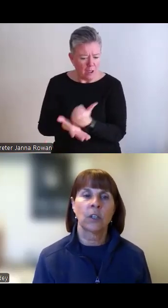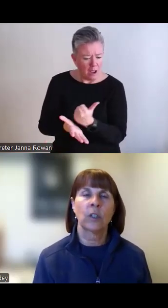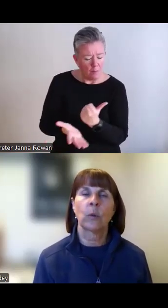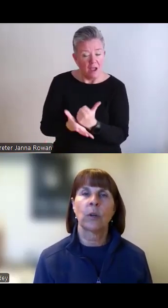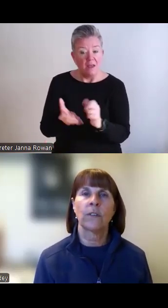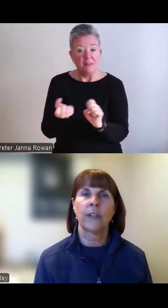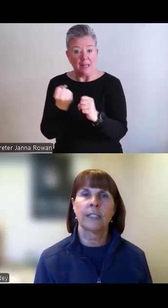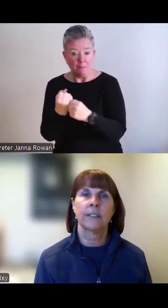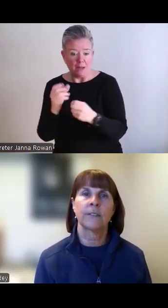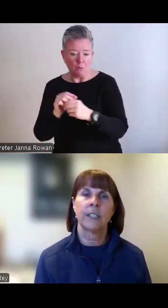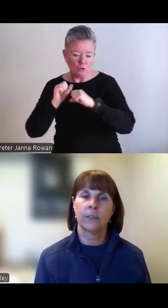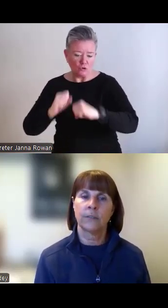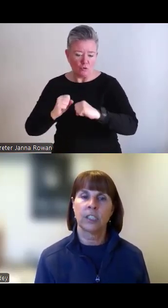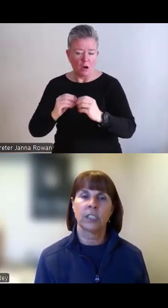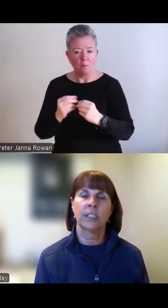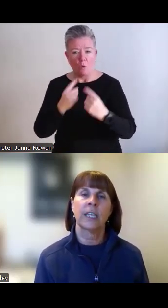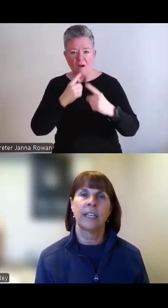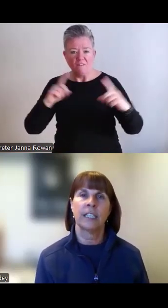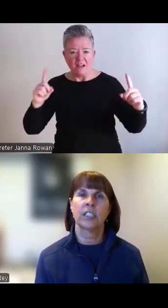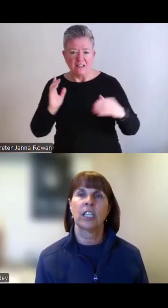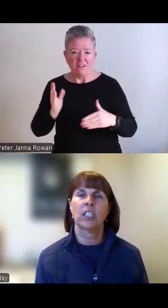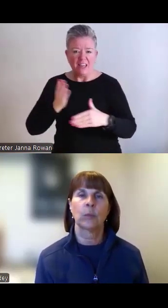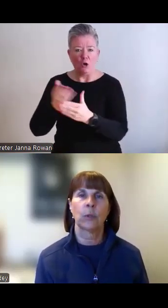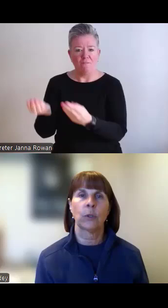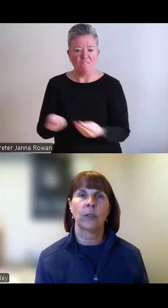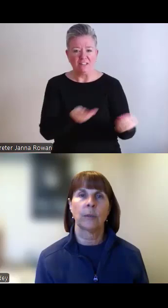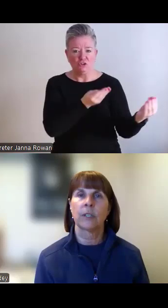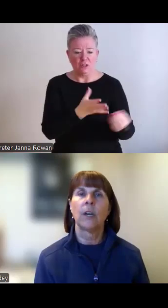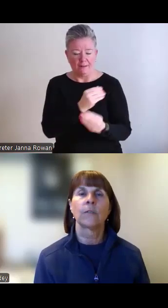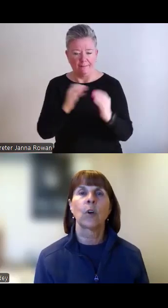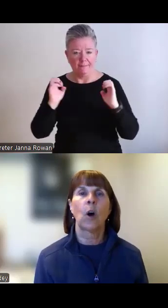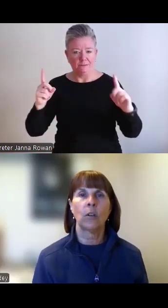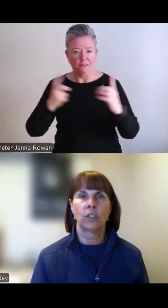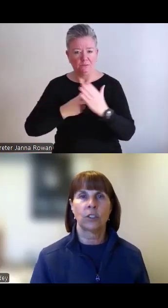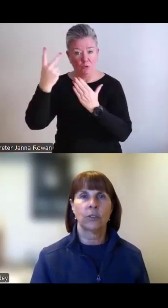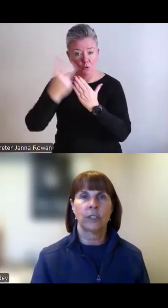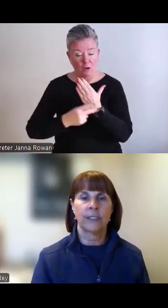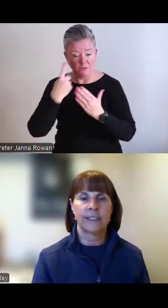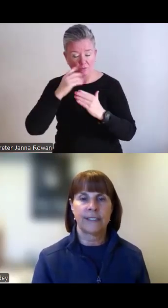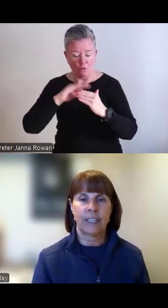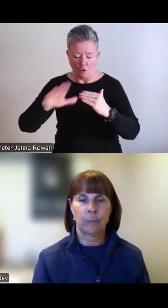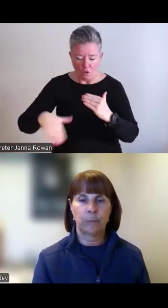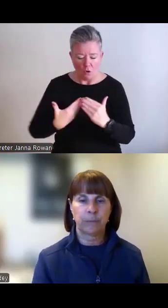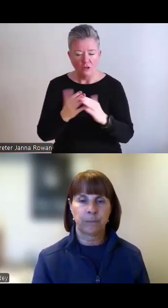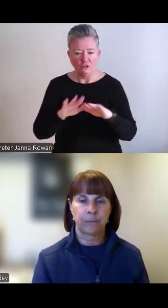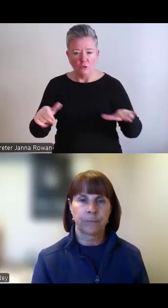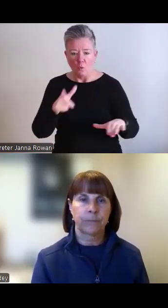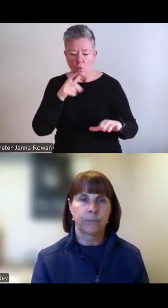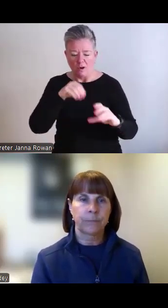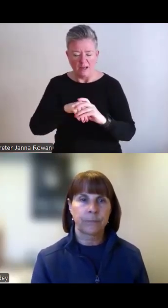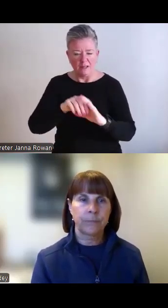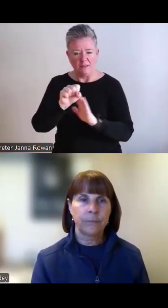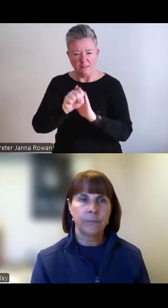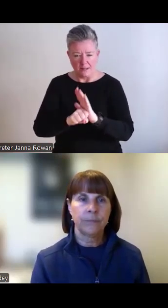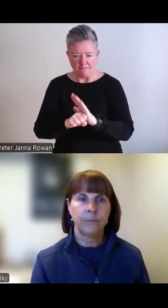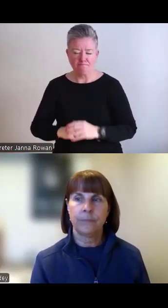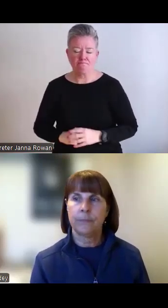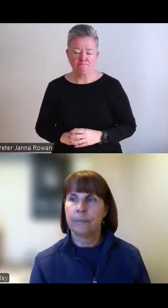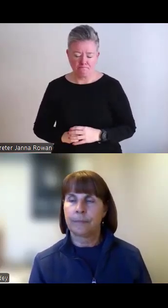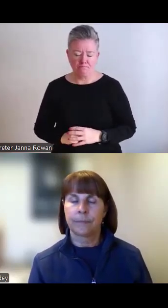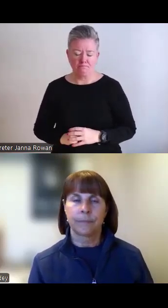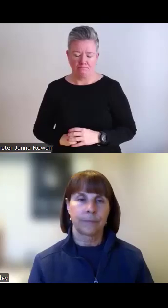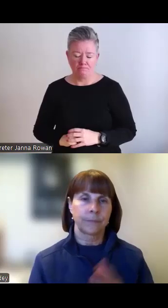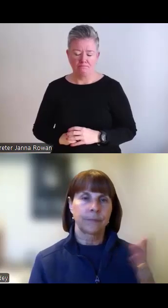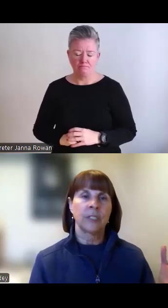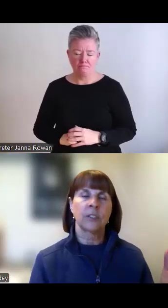stronger and more effective intervention and education programs for all children in the state.